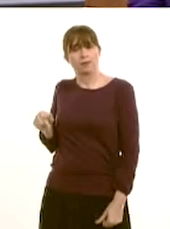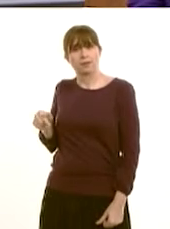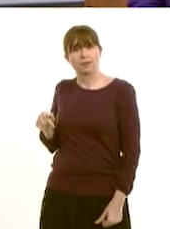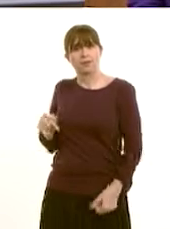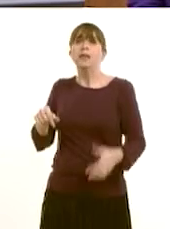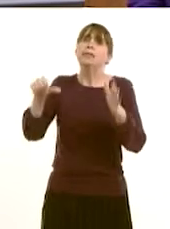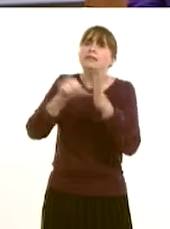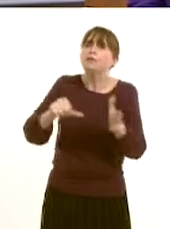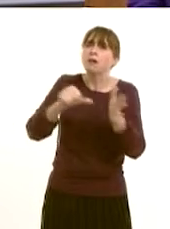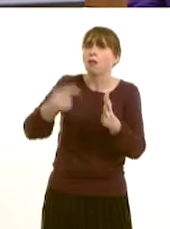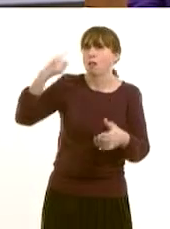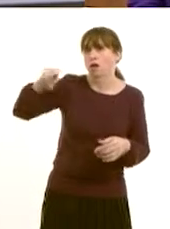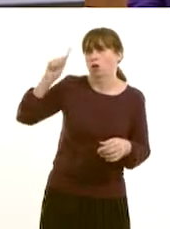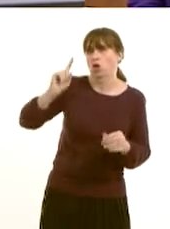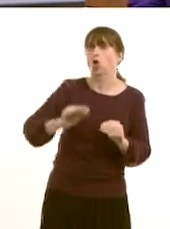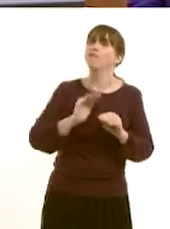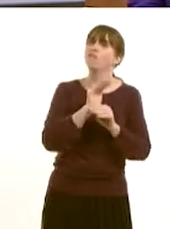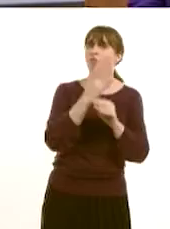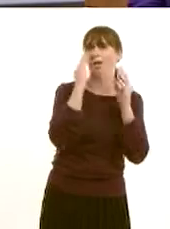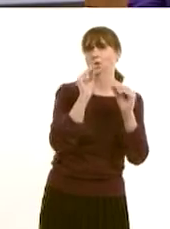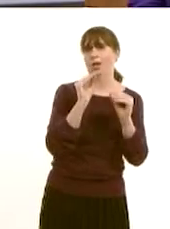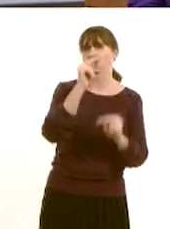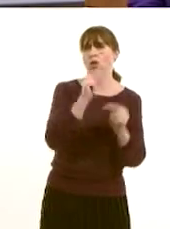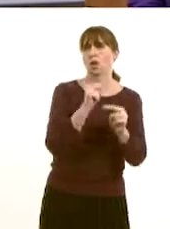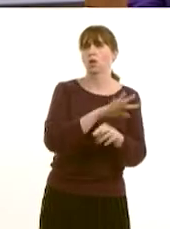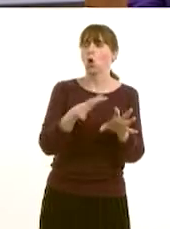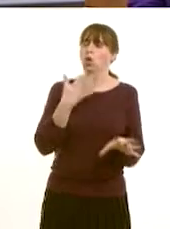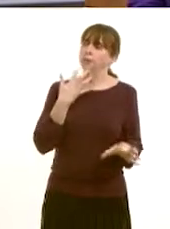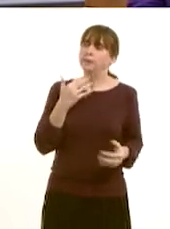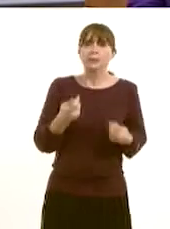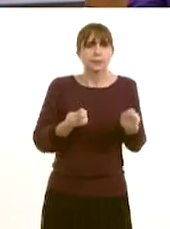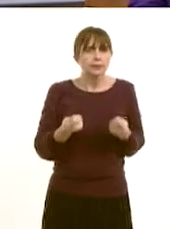But itís not asking too much for higher education, with their income having expanded significantly